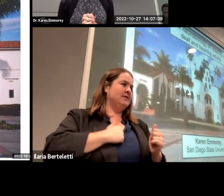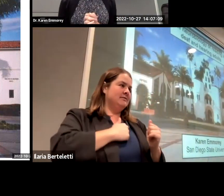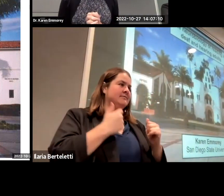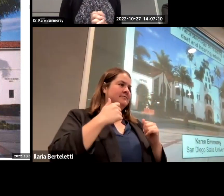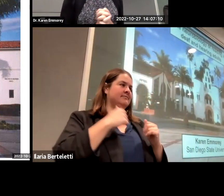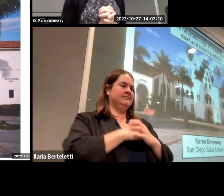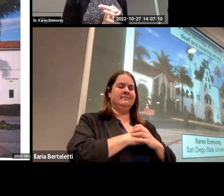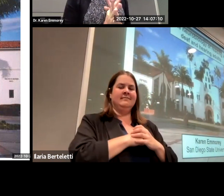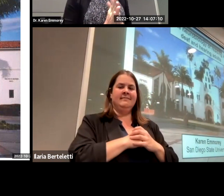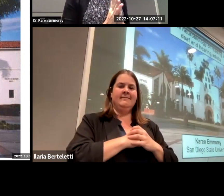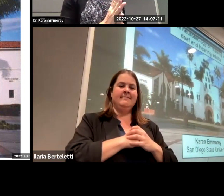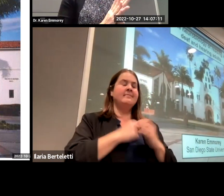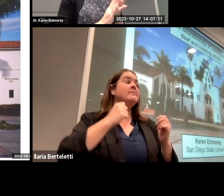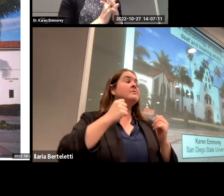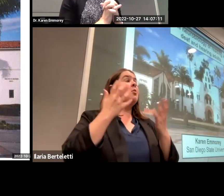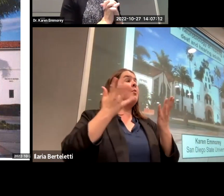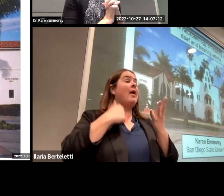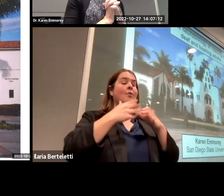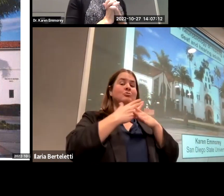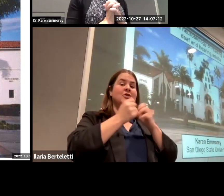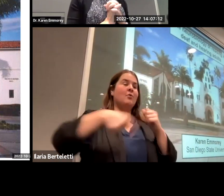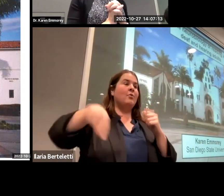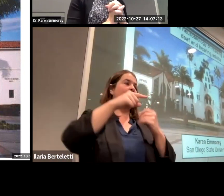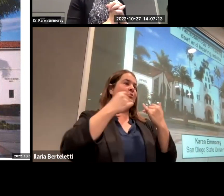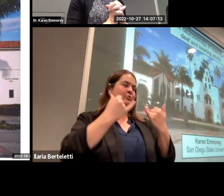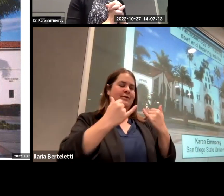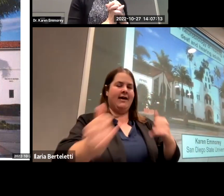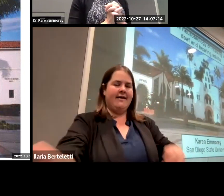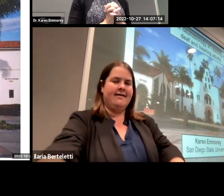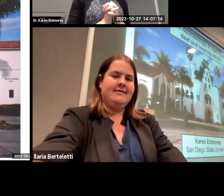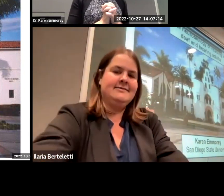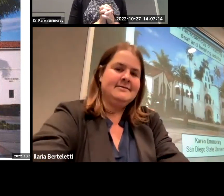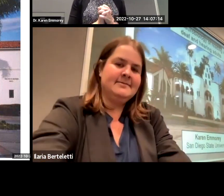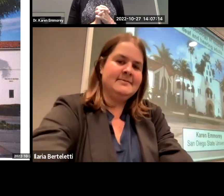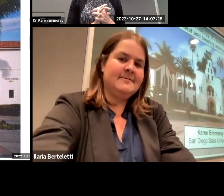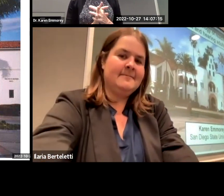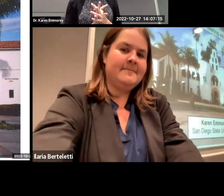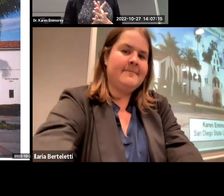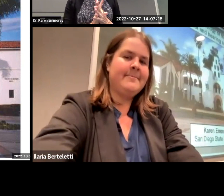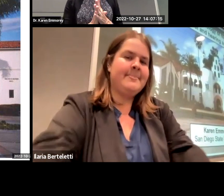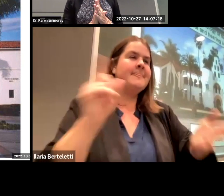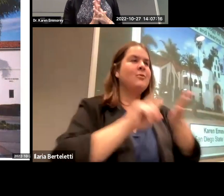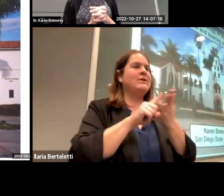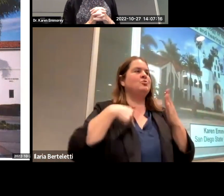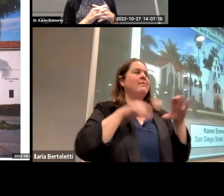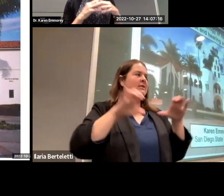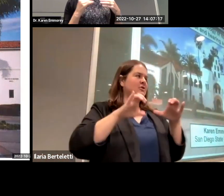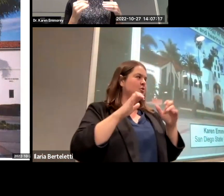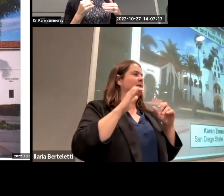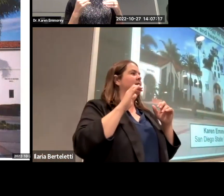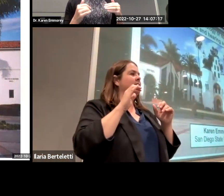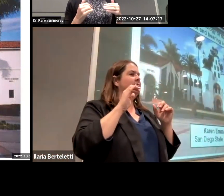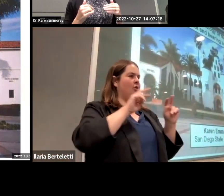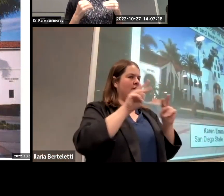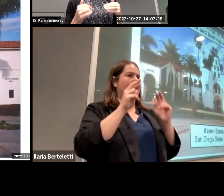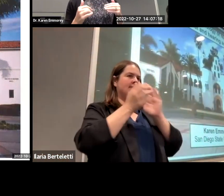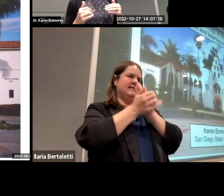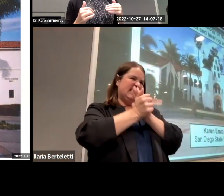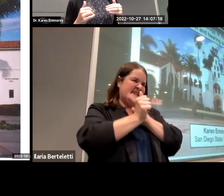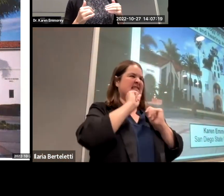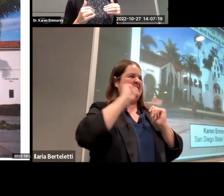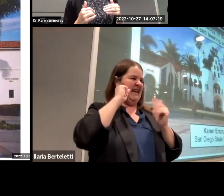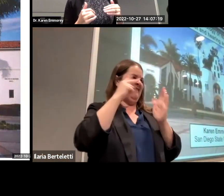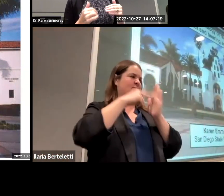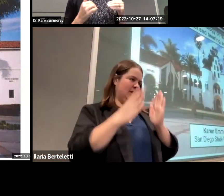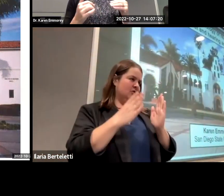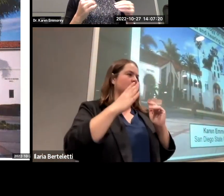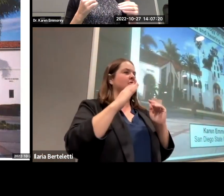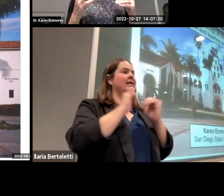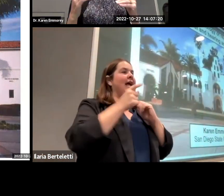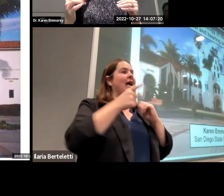So what I want to share with you today is doing um looking at skilled f leaders, and how they compare with hearing meters who are matched in reading ability